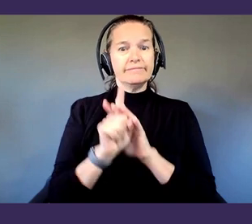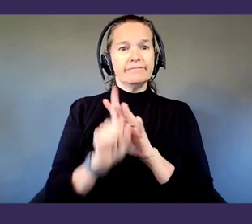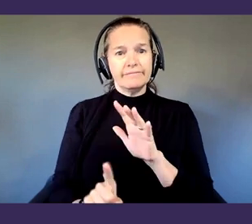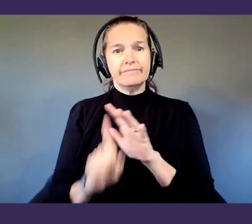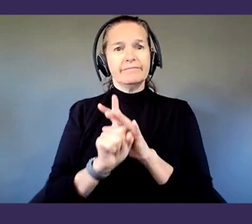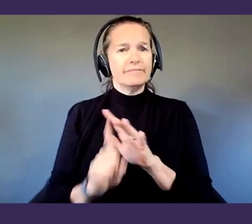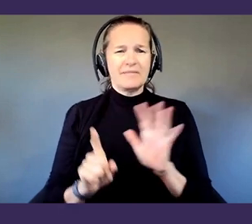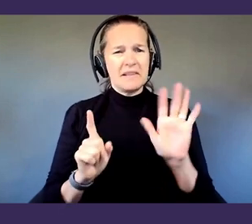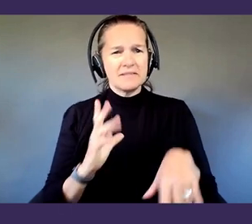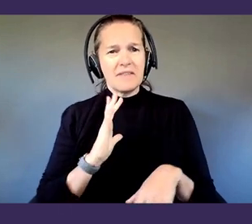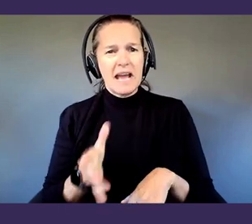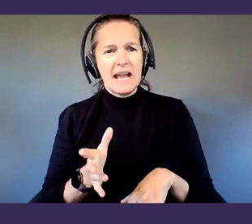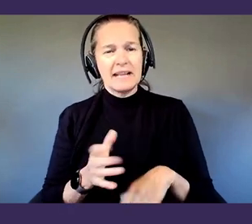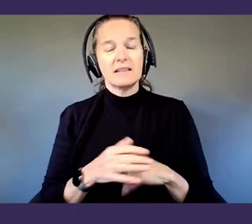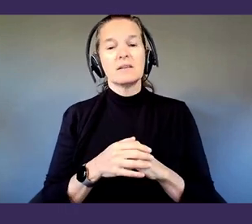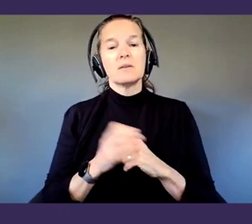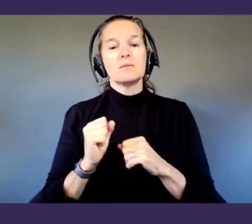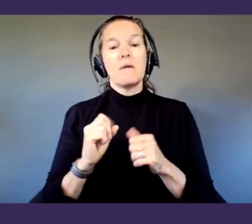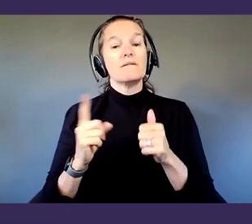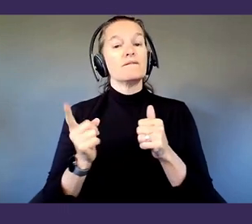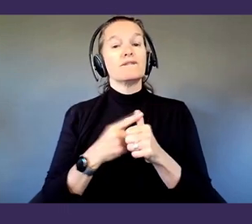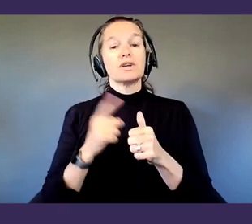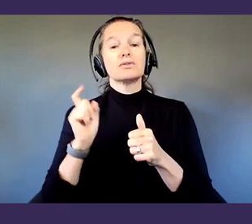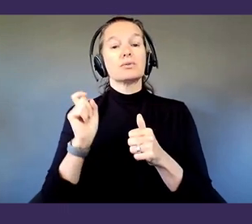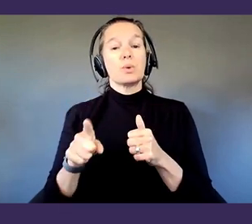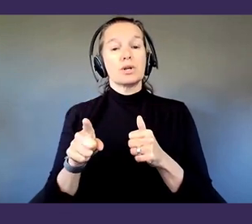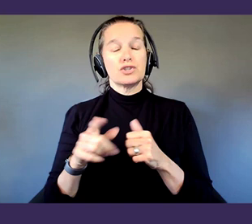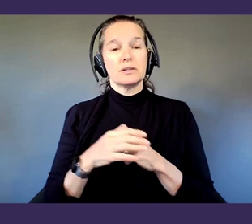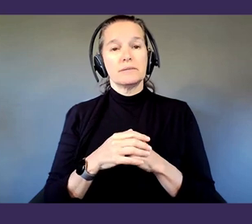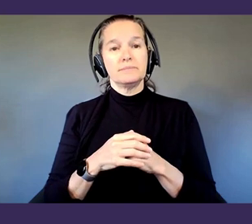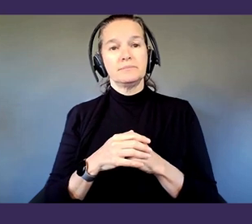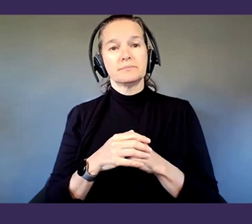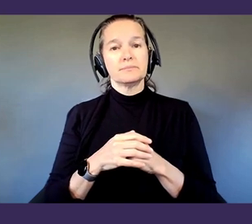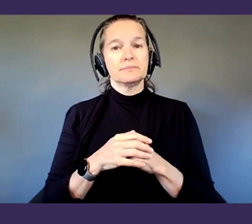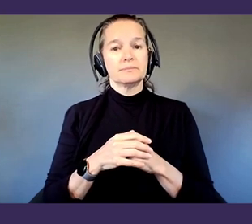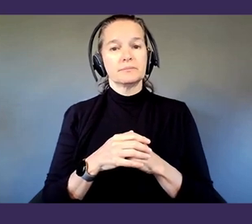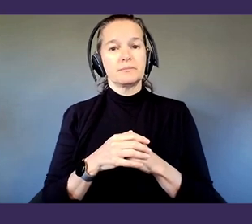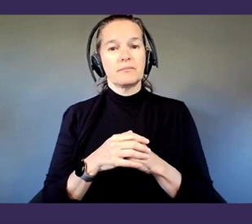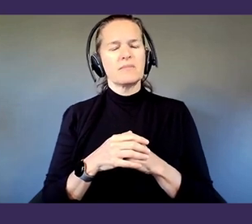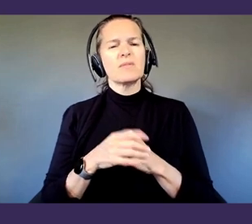So our first question for you is, "why did you choose supported decision-making?"